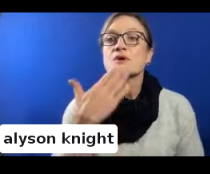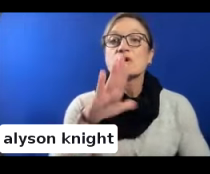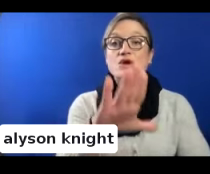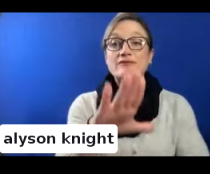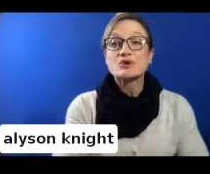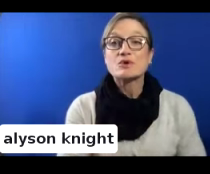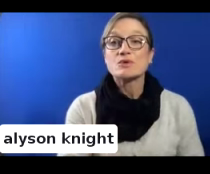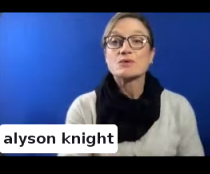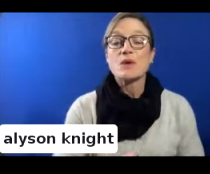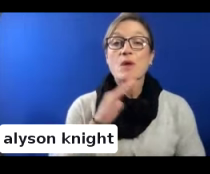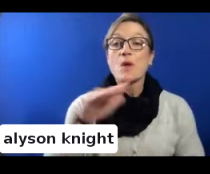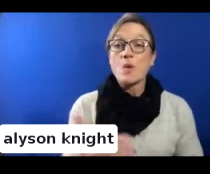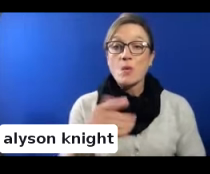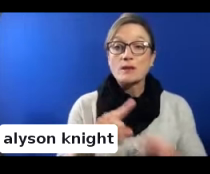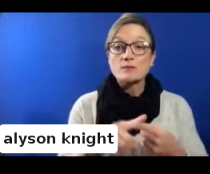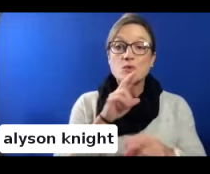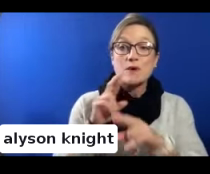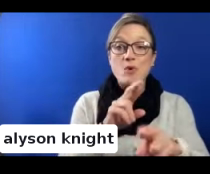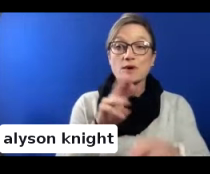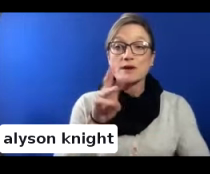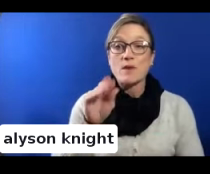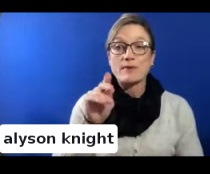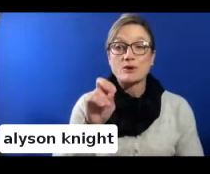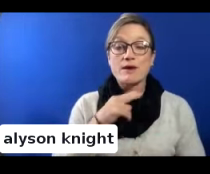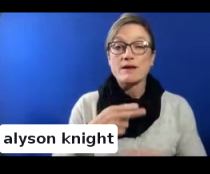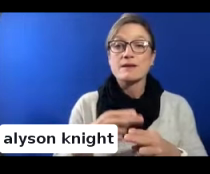Welcome to the recording webinar. My name is Parul Patel.